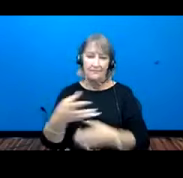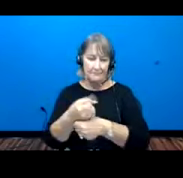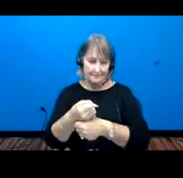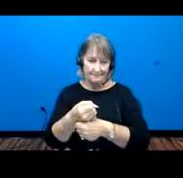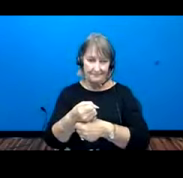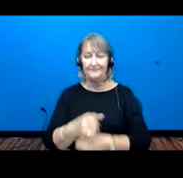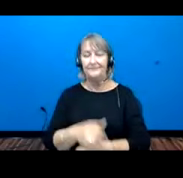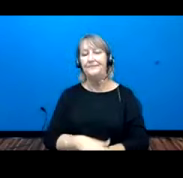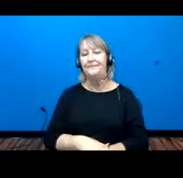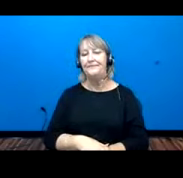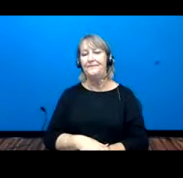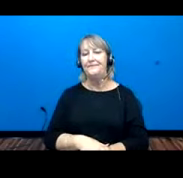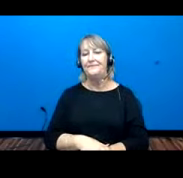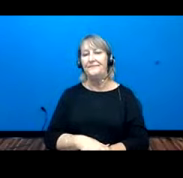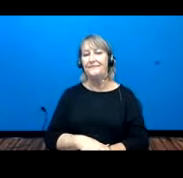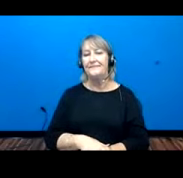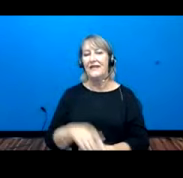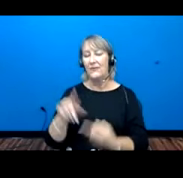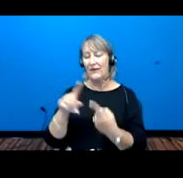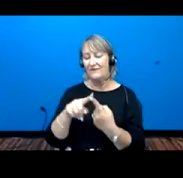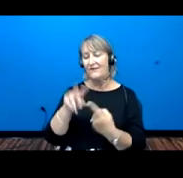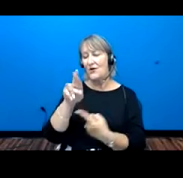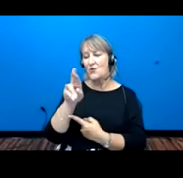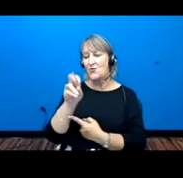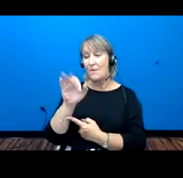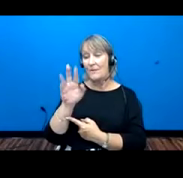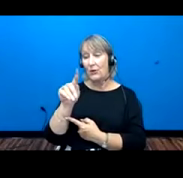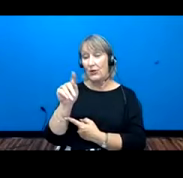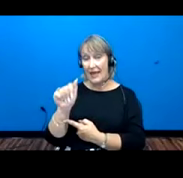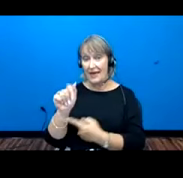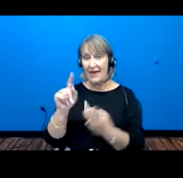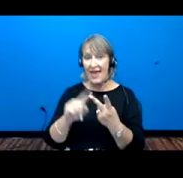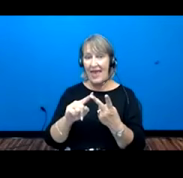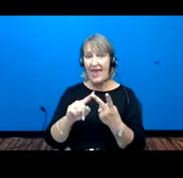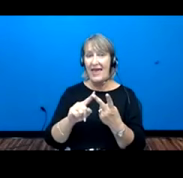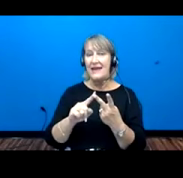So having Roberta Carlin and also Charles Drum with us,